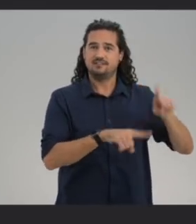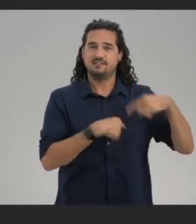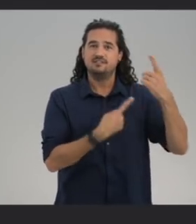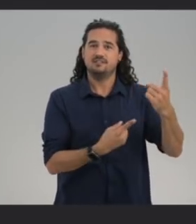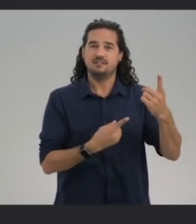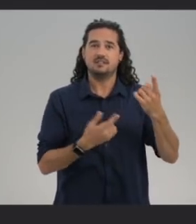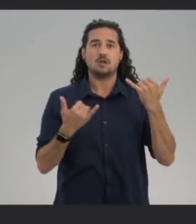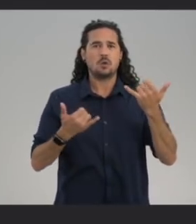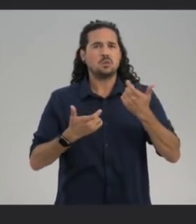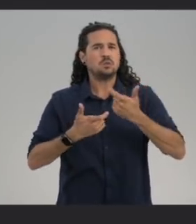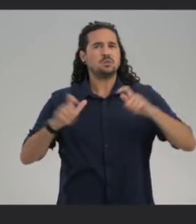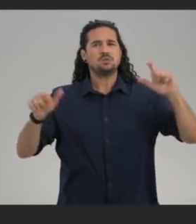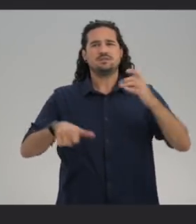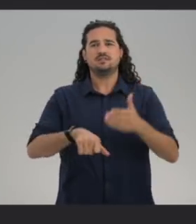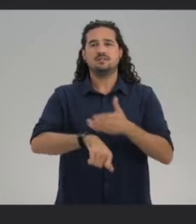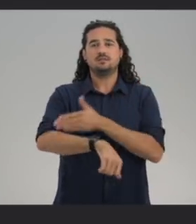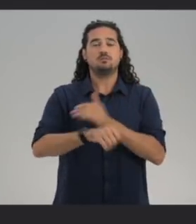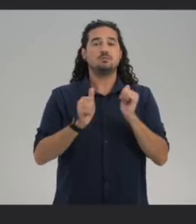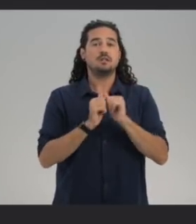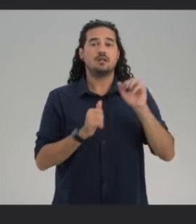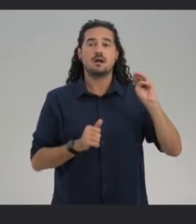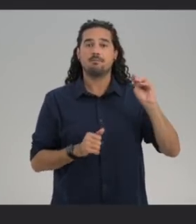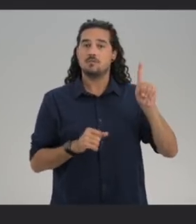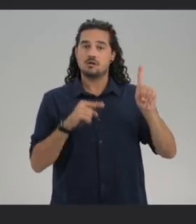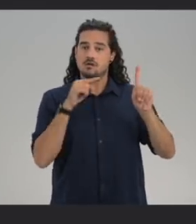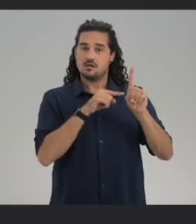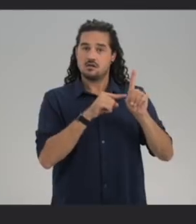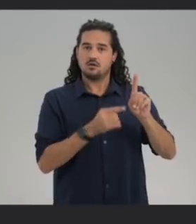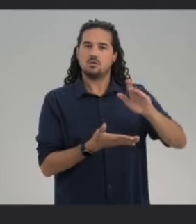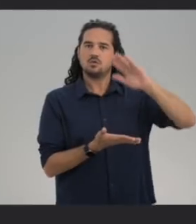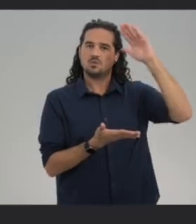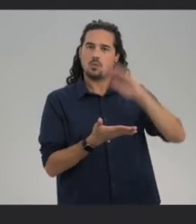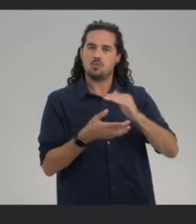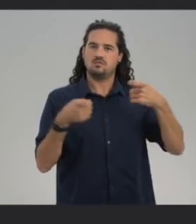And now with the huge improvements in M1, when it comes to low-power silicon,